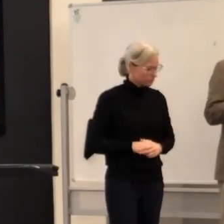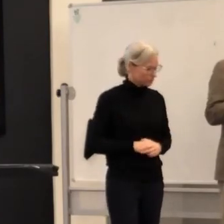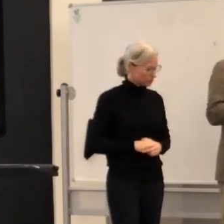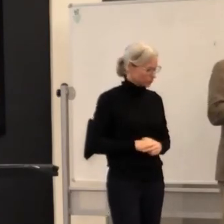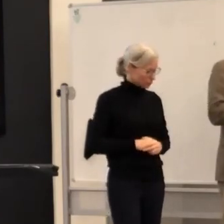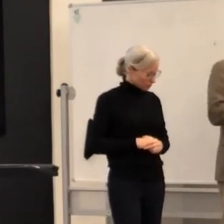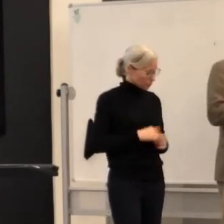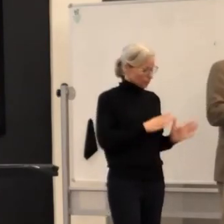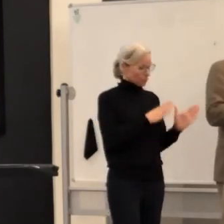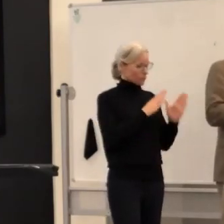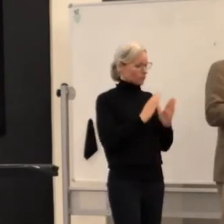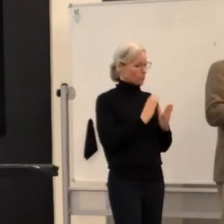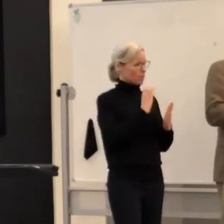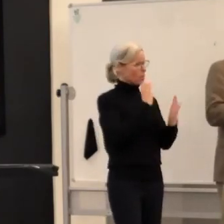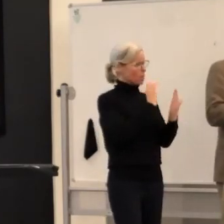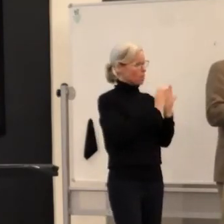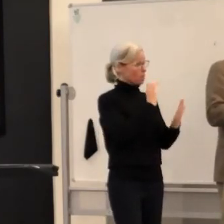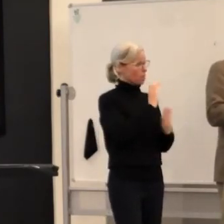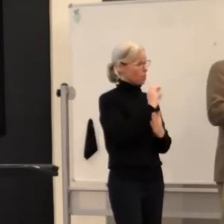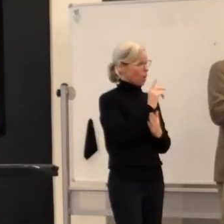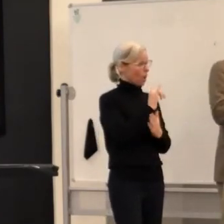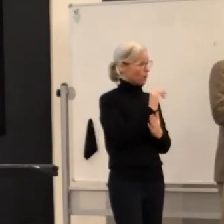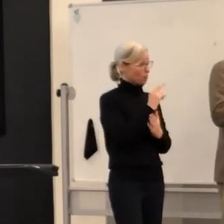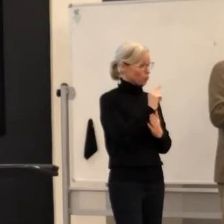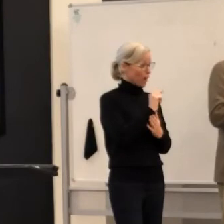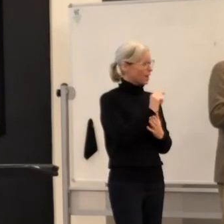Copyright would cover any written materials,